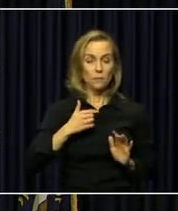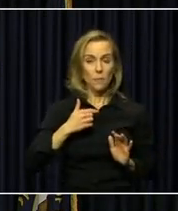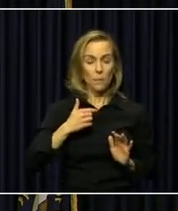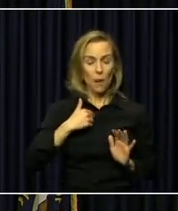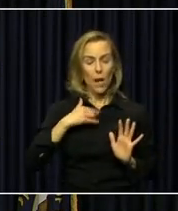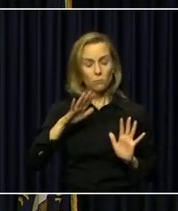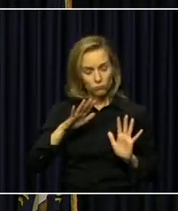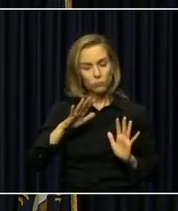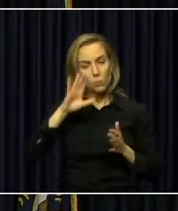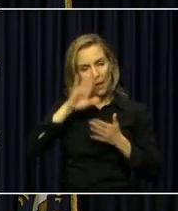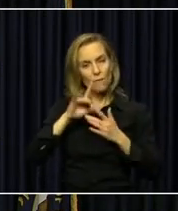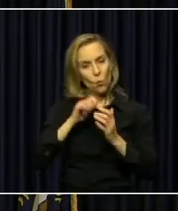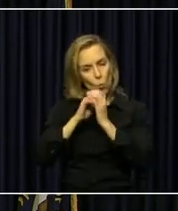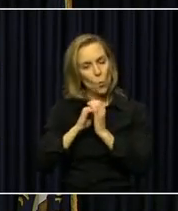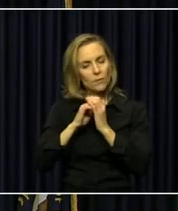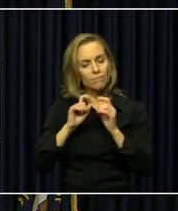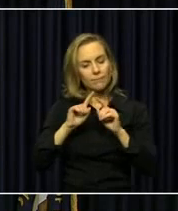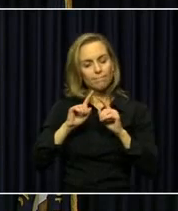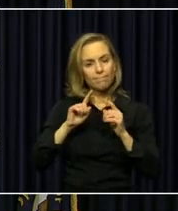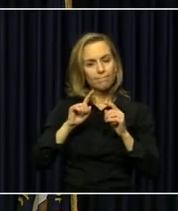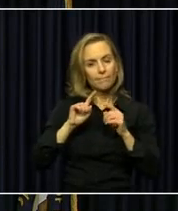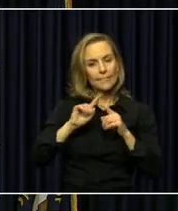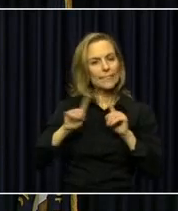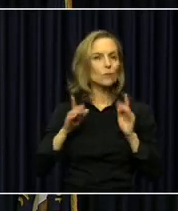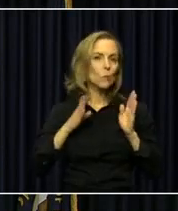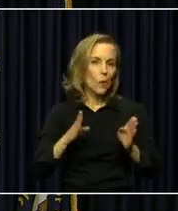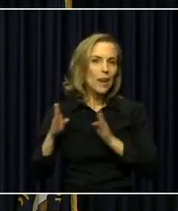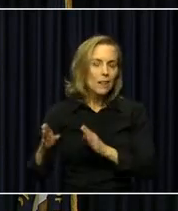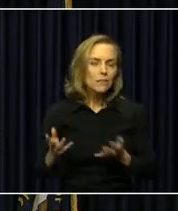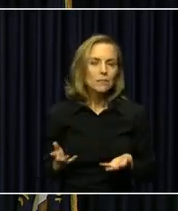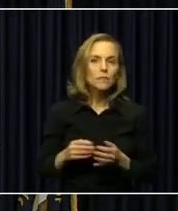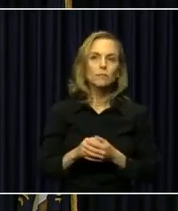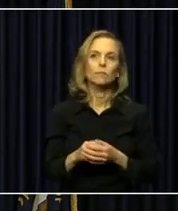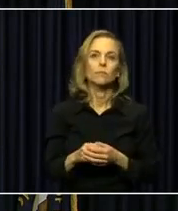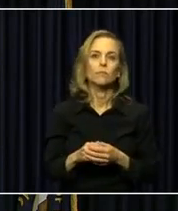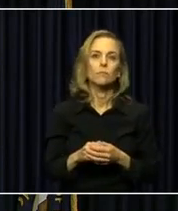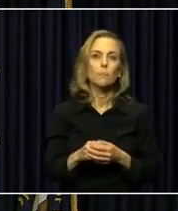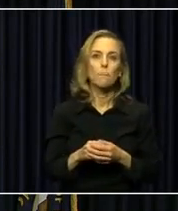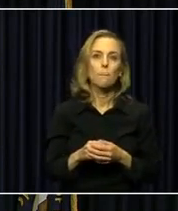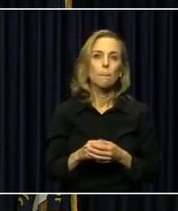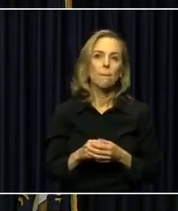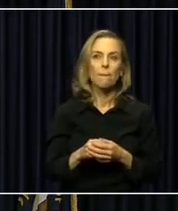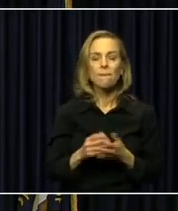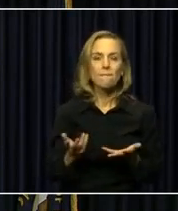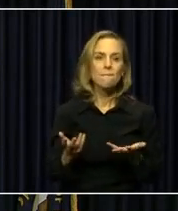IS THERE ANY SORT OF PRIORITY WITH THAT? THE QUESTION IS AS WE LOOK AT